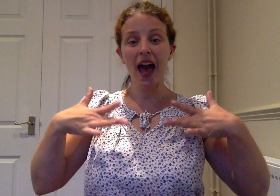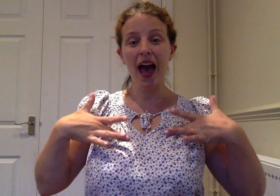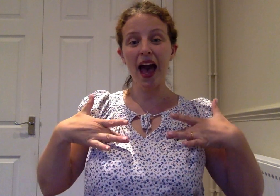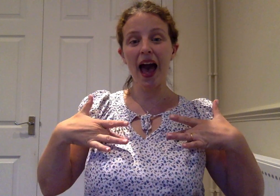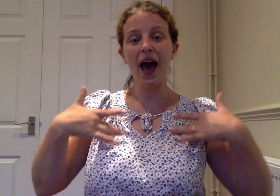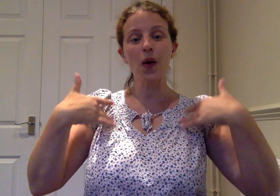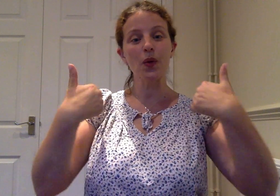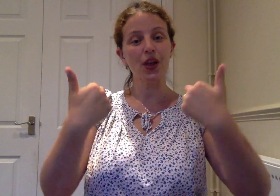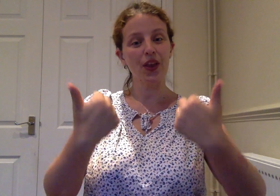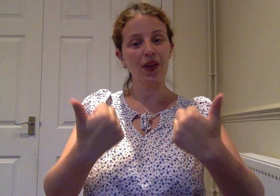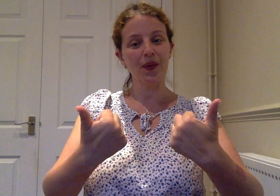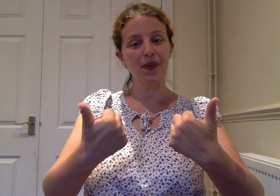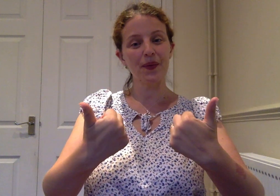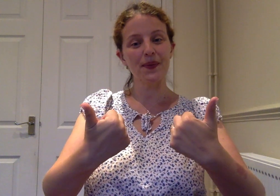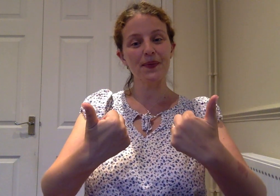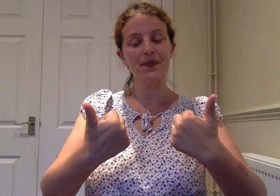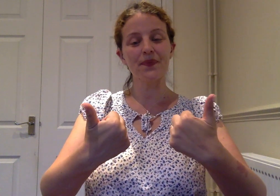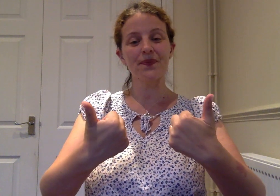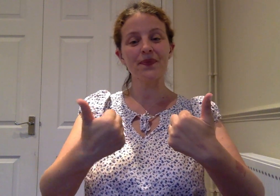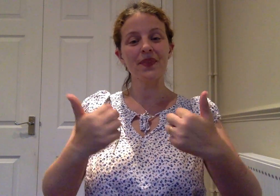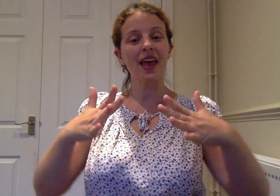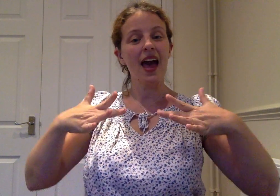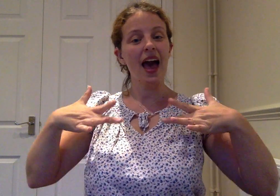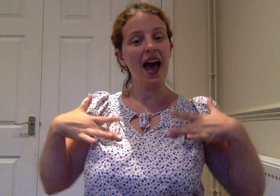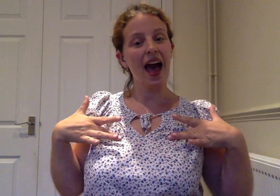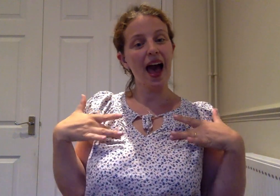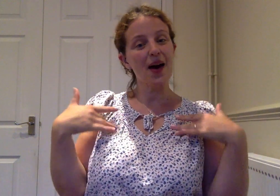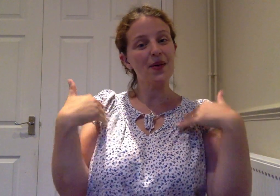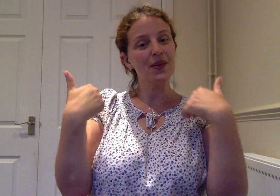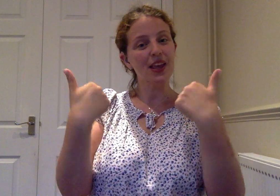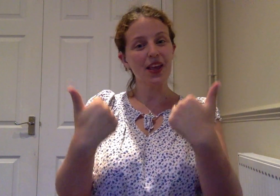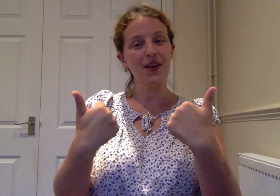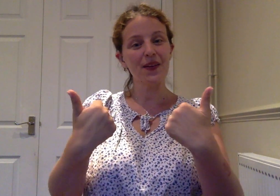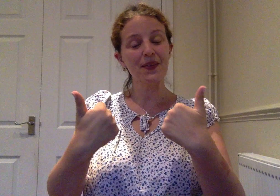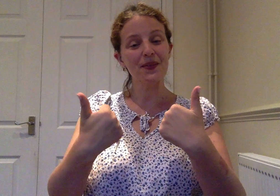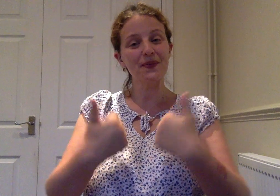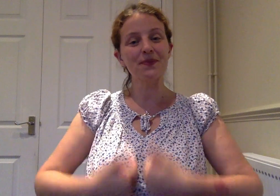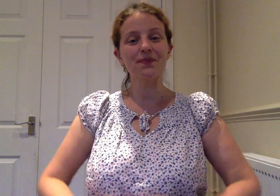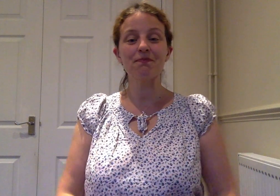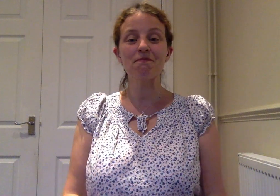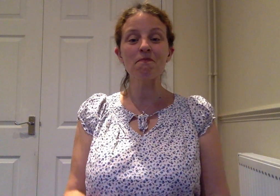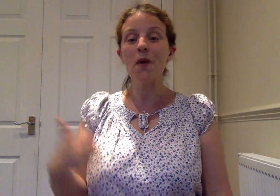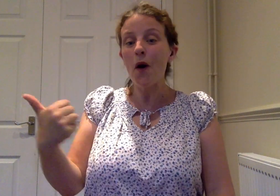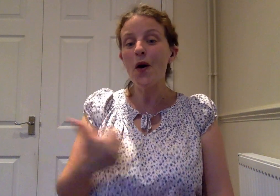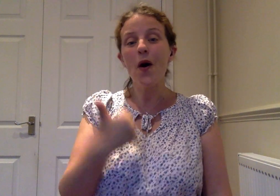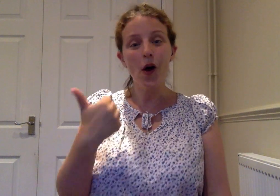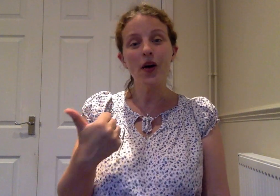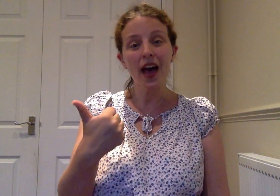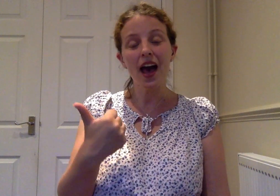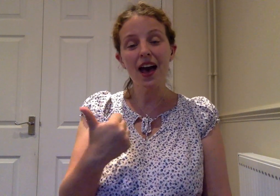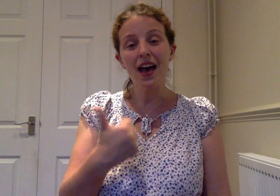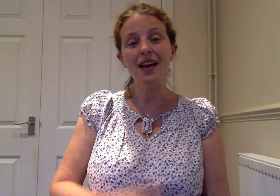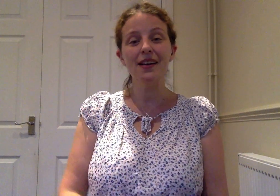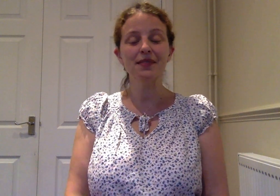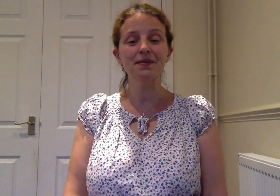How are you? Okay